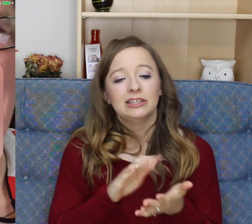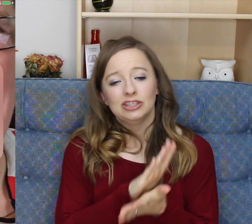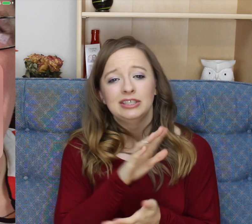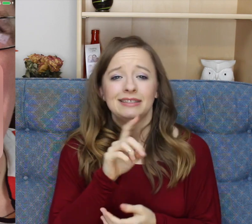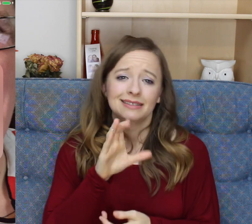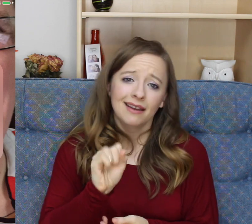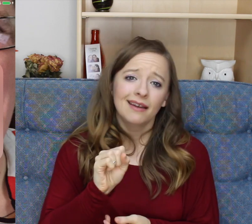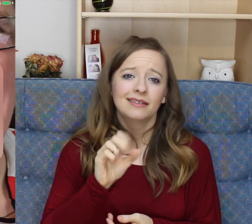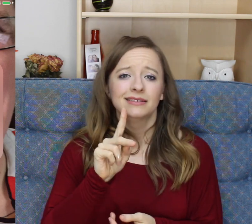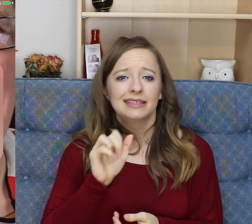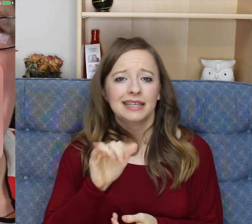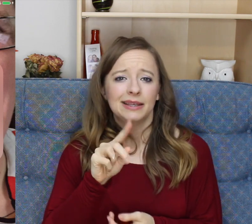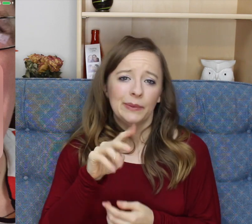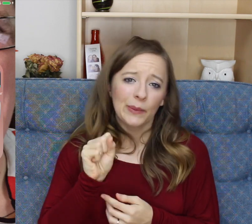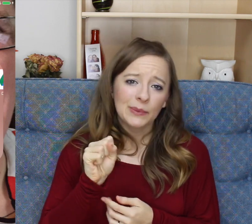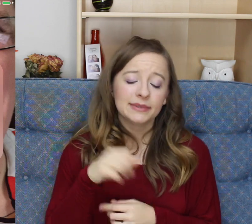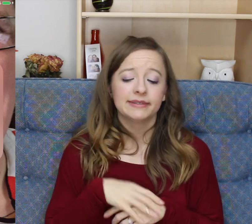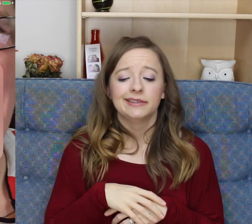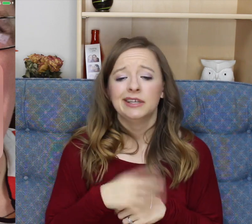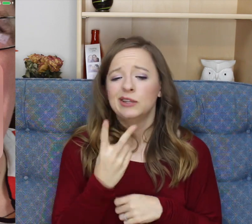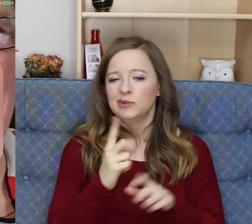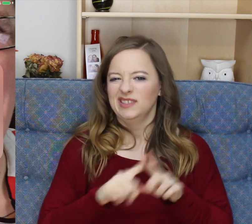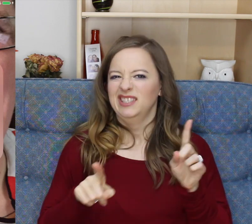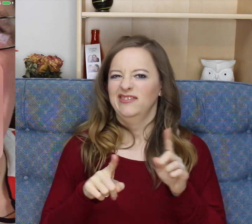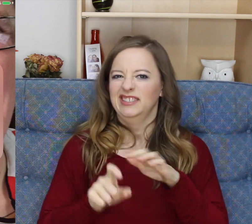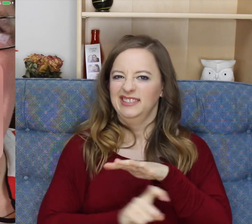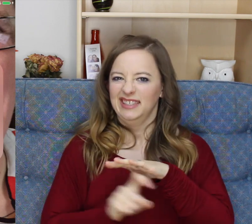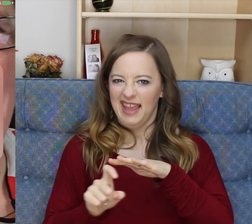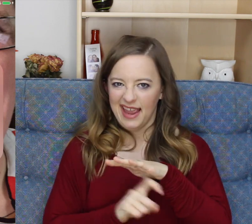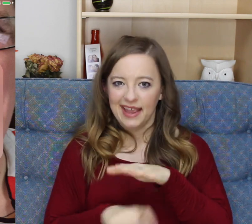and videos. Sheets, Docs, KeyNotes. I have 2 different